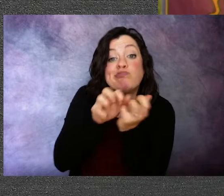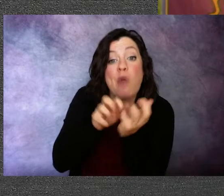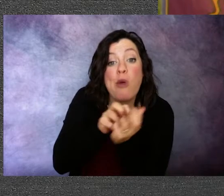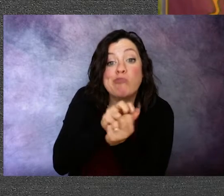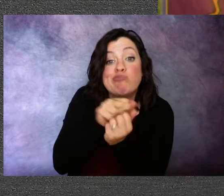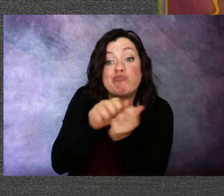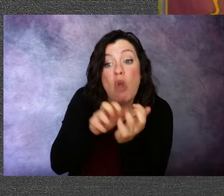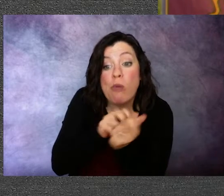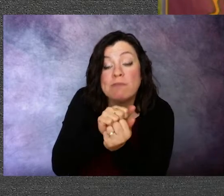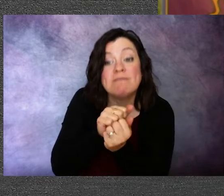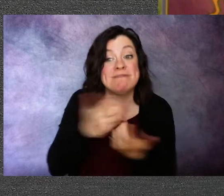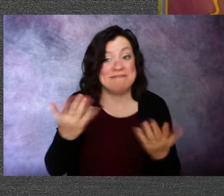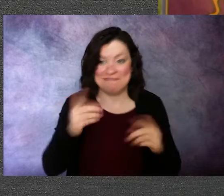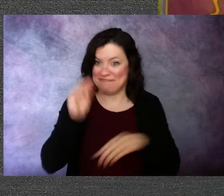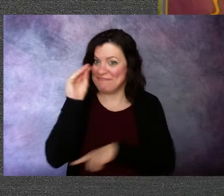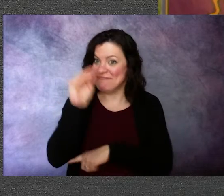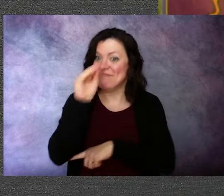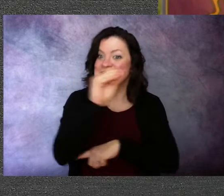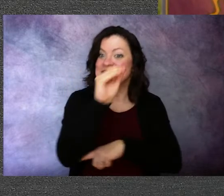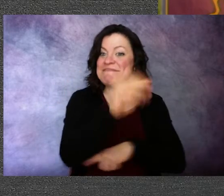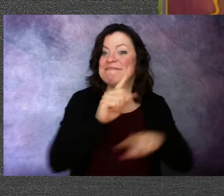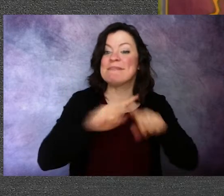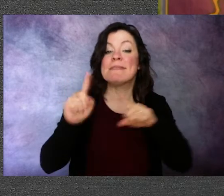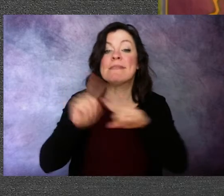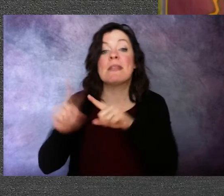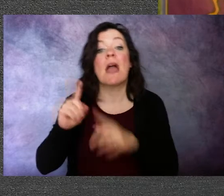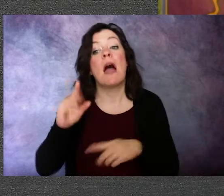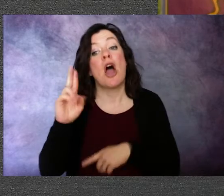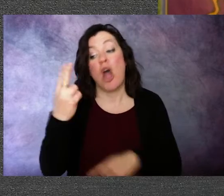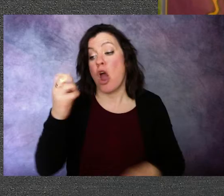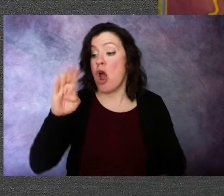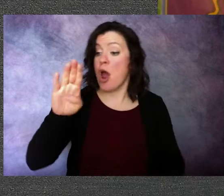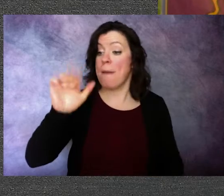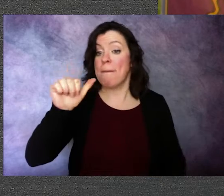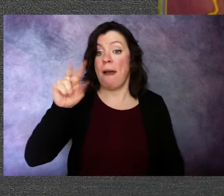Some dinosaurs are herbivores, and they eat plants.